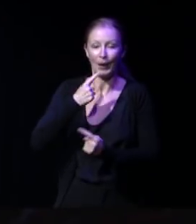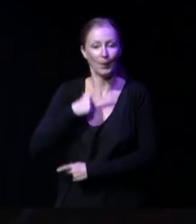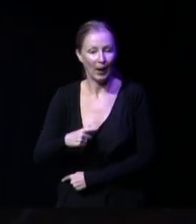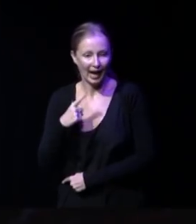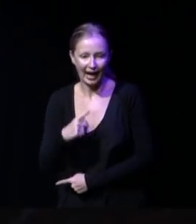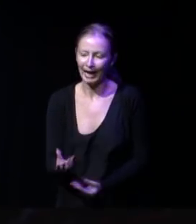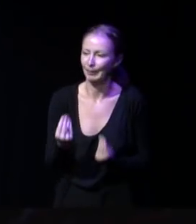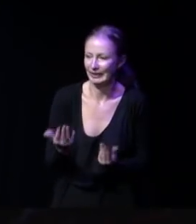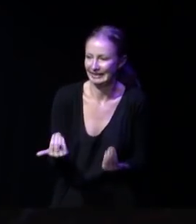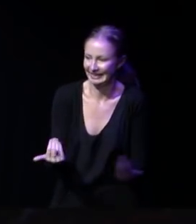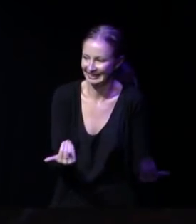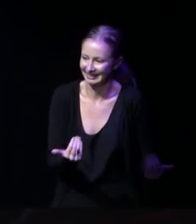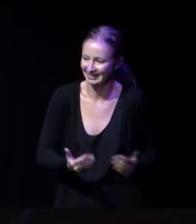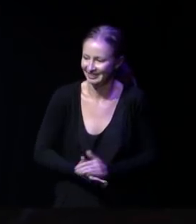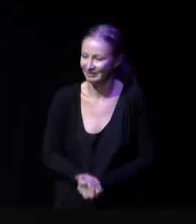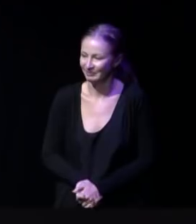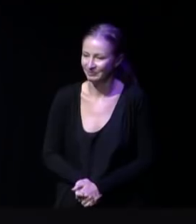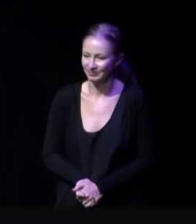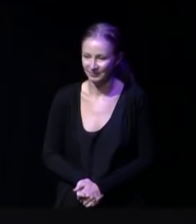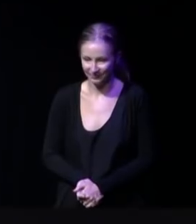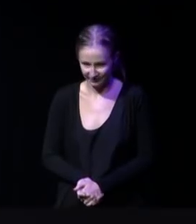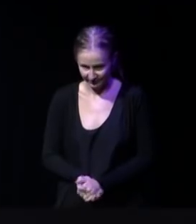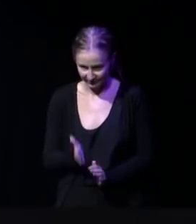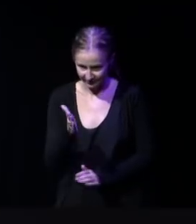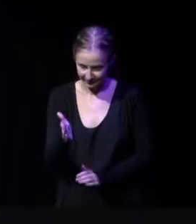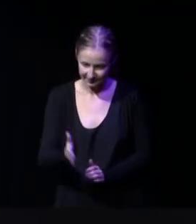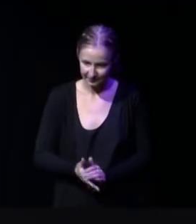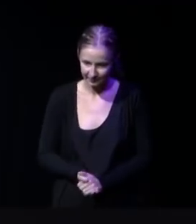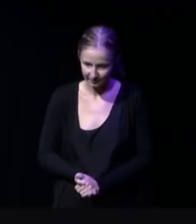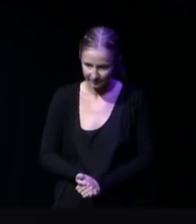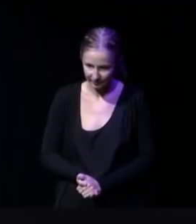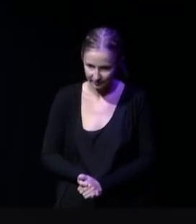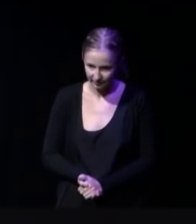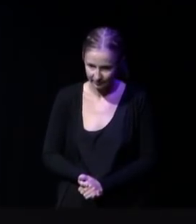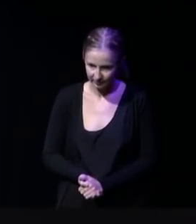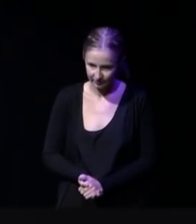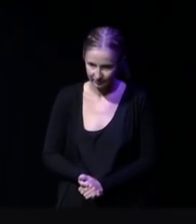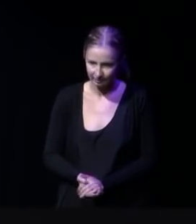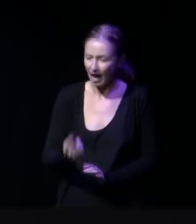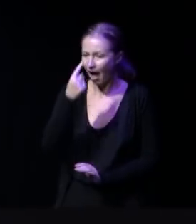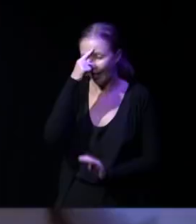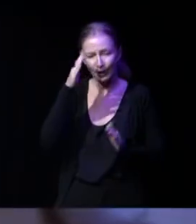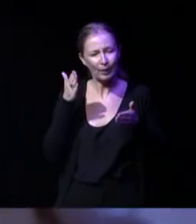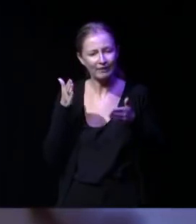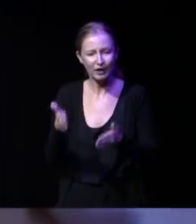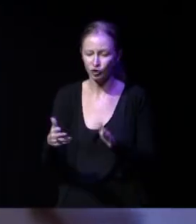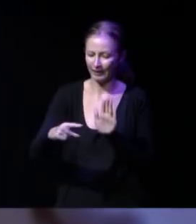Come on. Yes. Yes, the negatives.